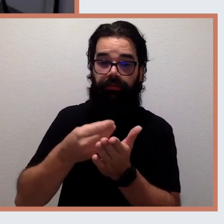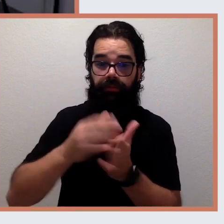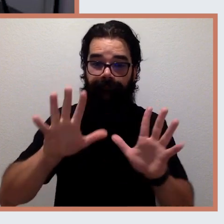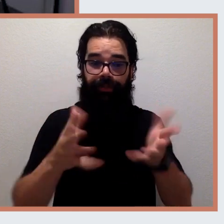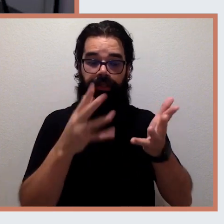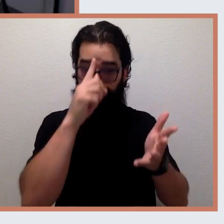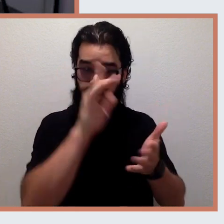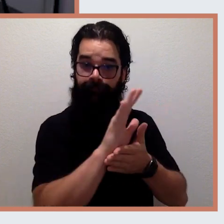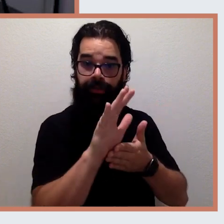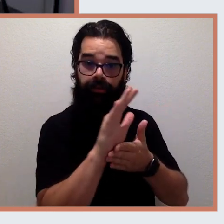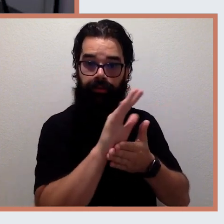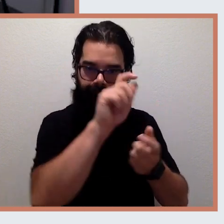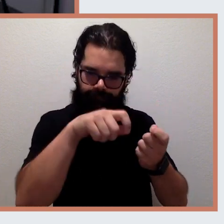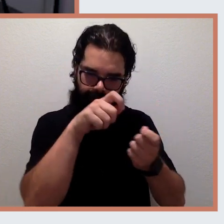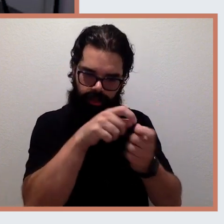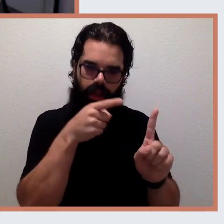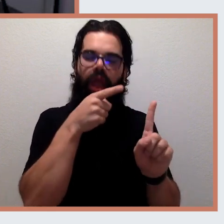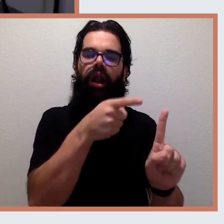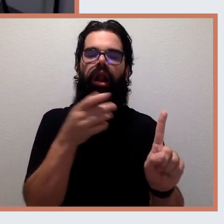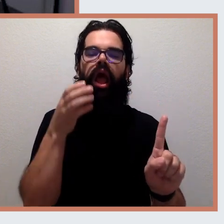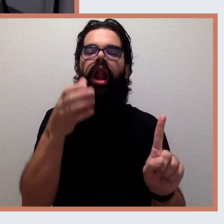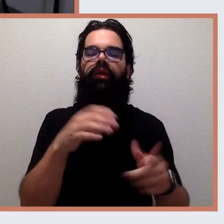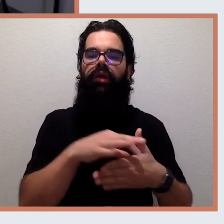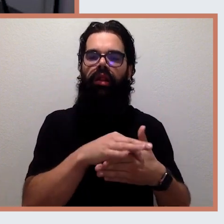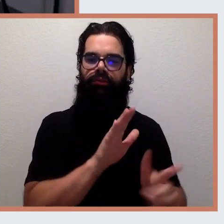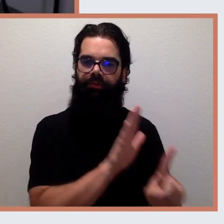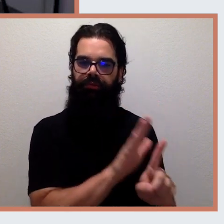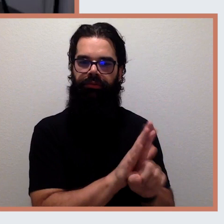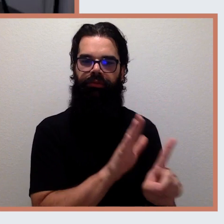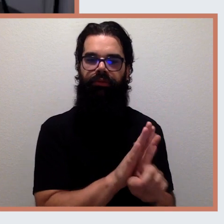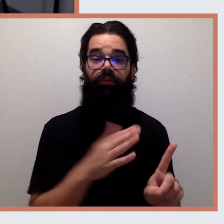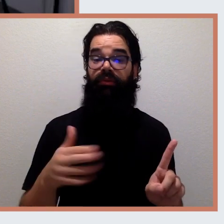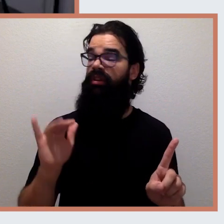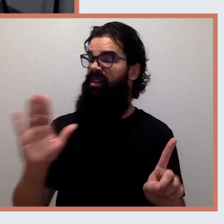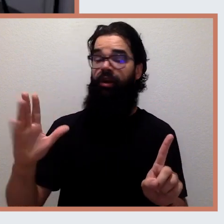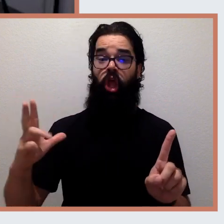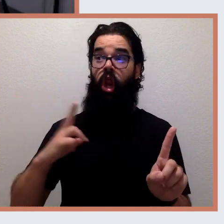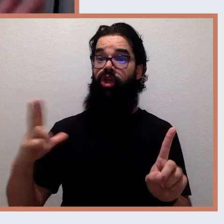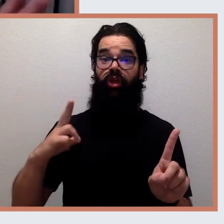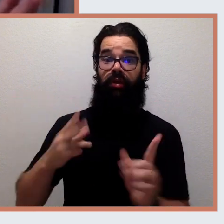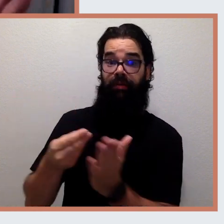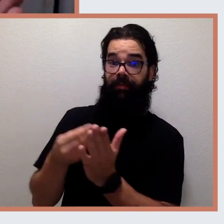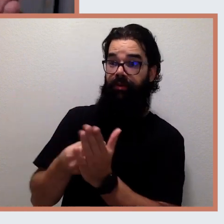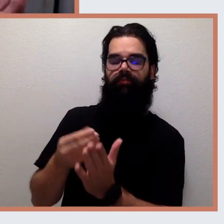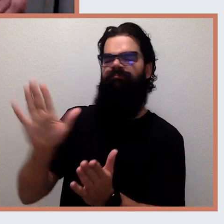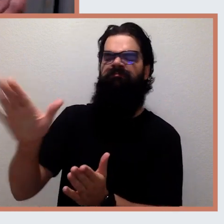I think it would be awesome if a film fund was put together specifically for this type of content